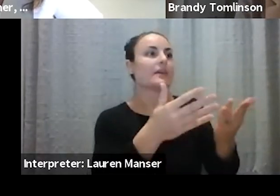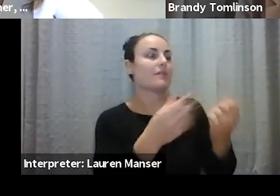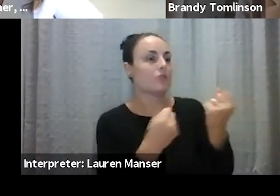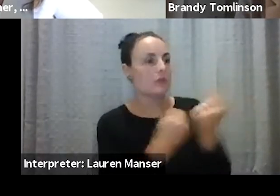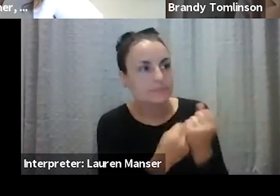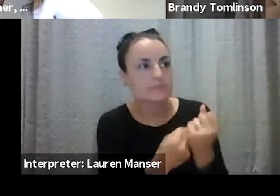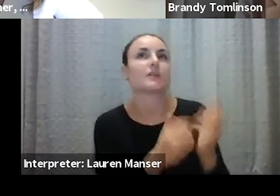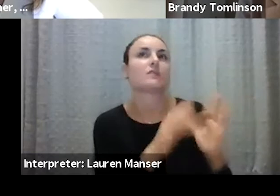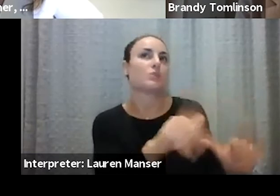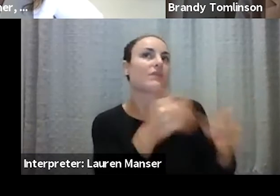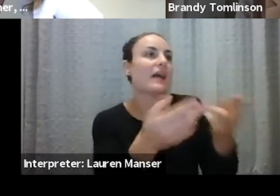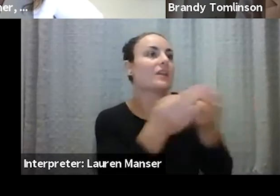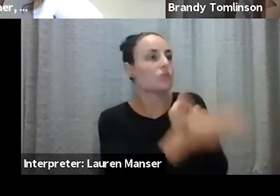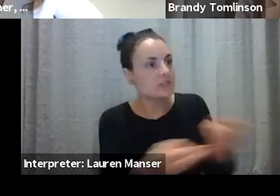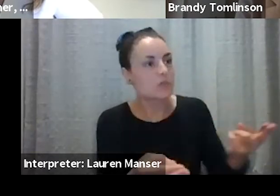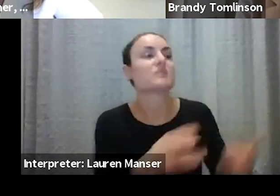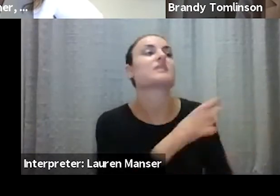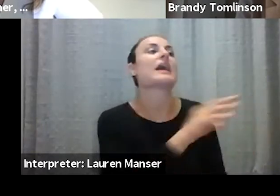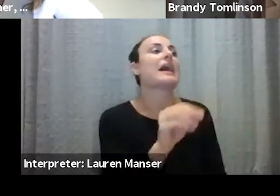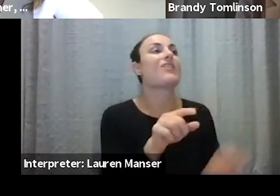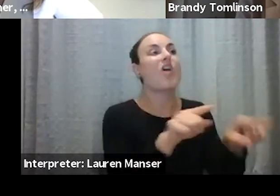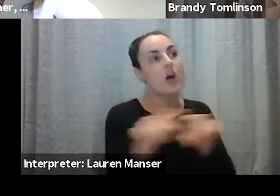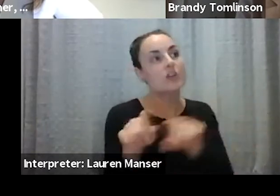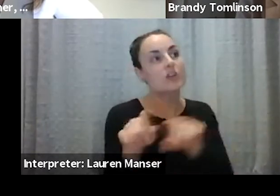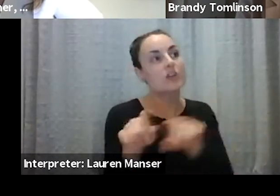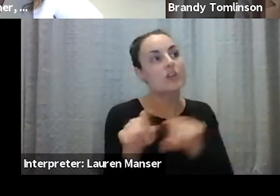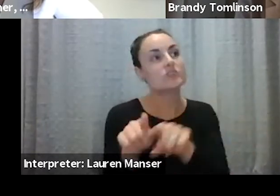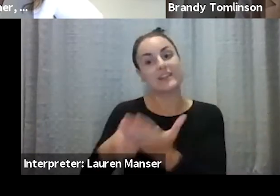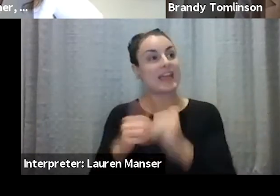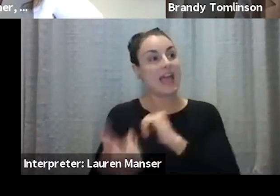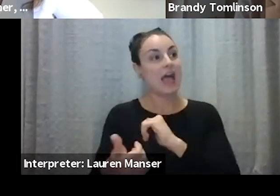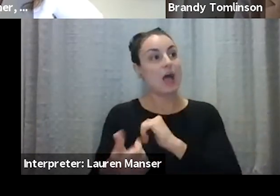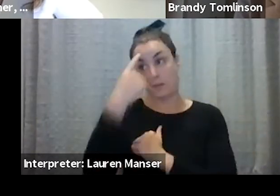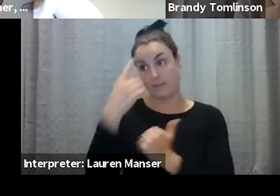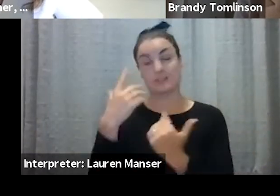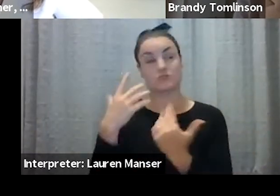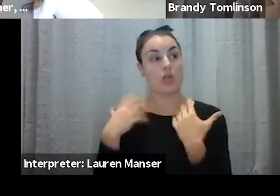of mental health providers, individuals who are now saying, you know, "Look, this has really changed something for me,